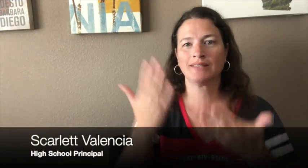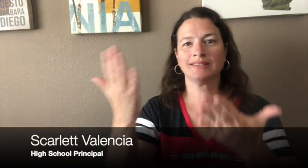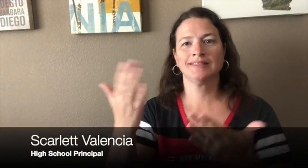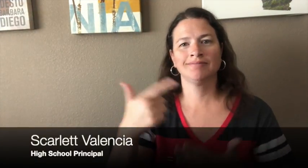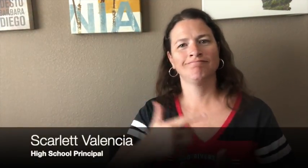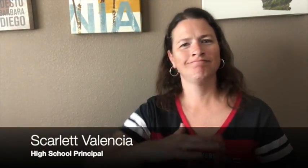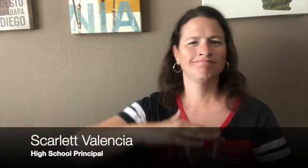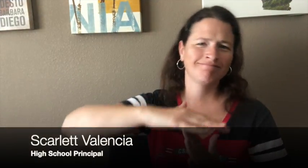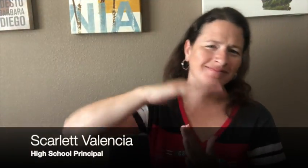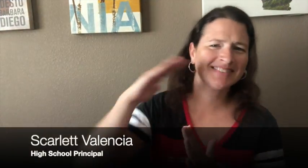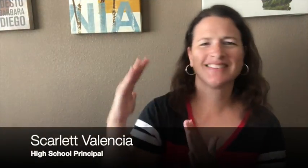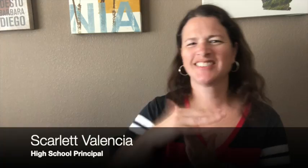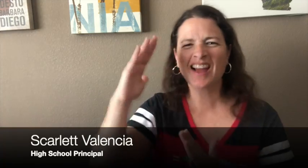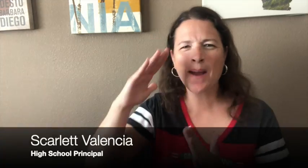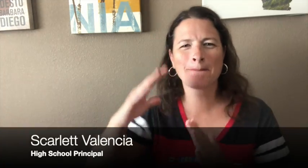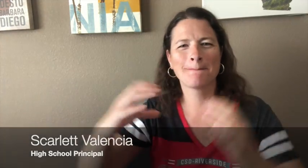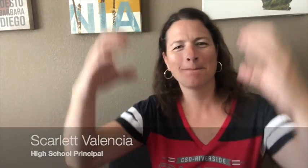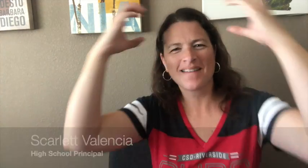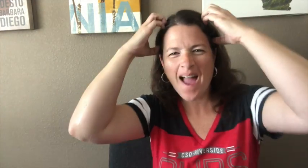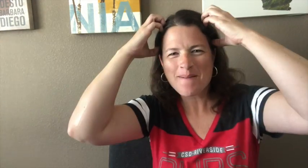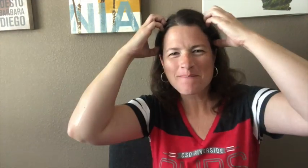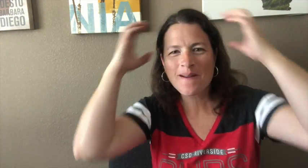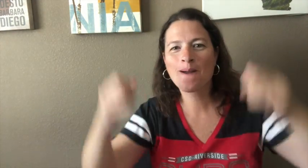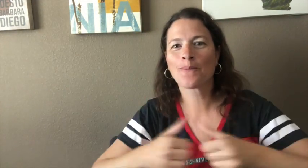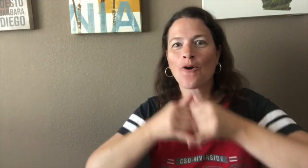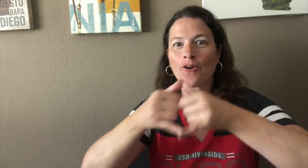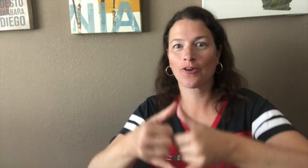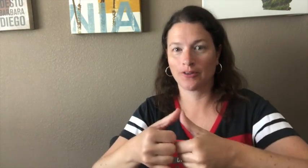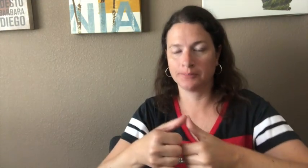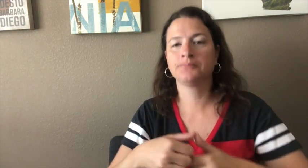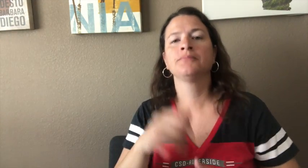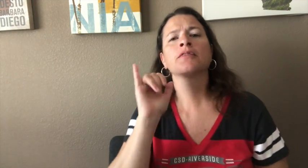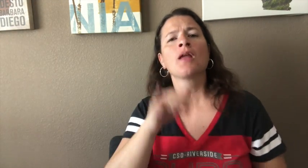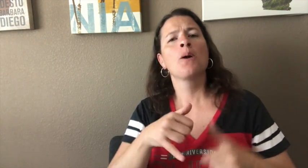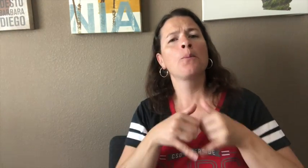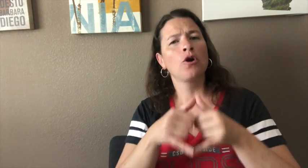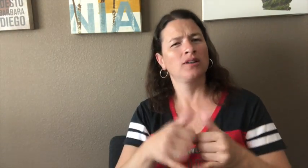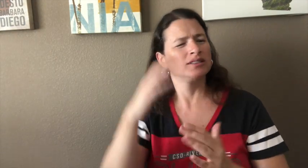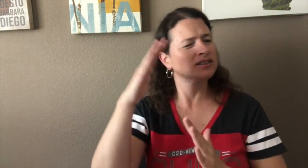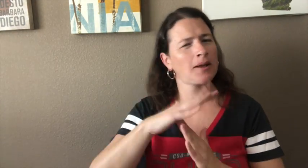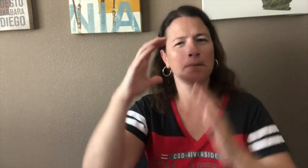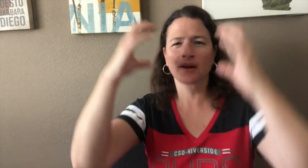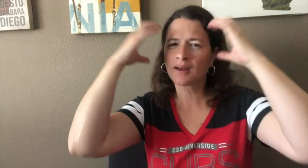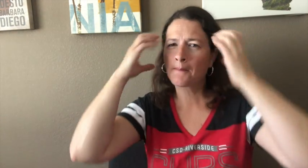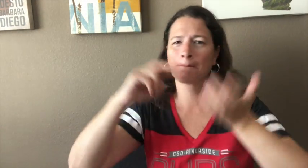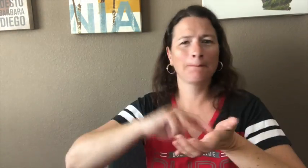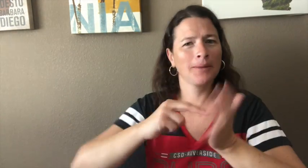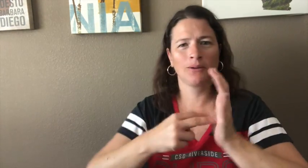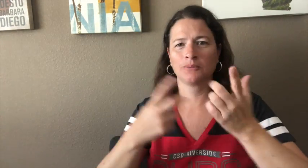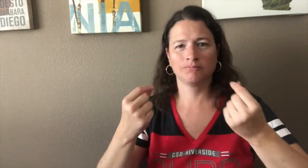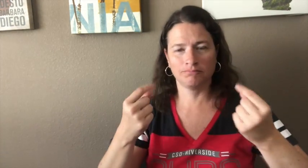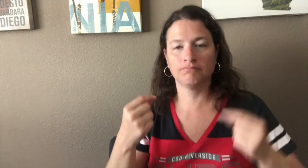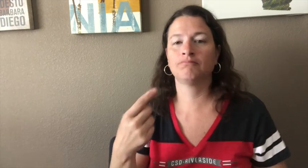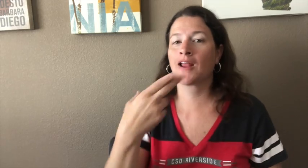I'm here to present our top Cub Award. This award goes to our